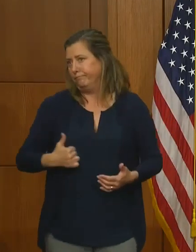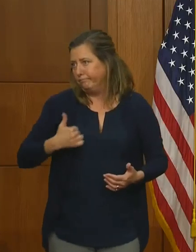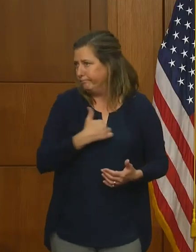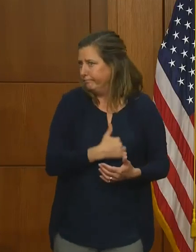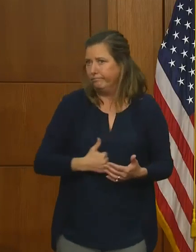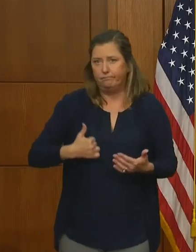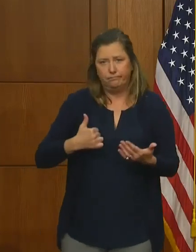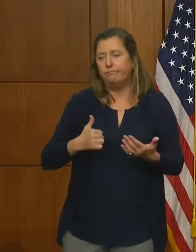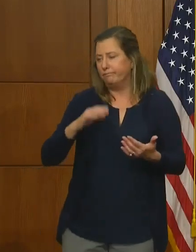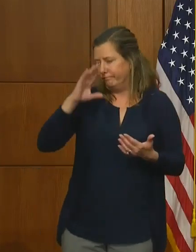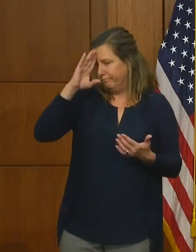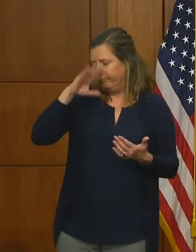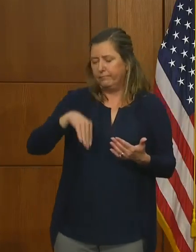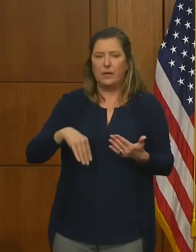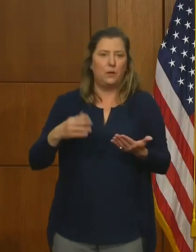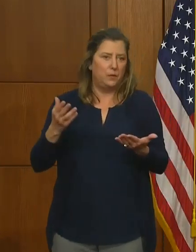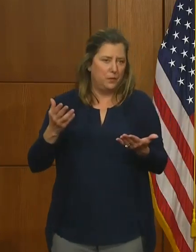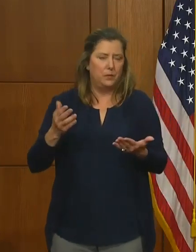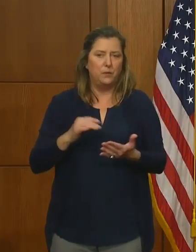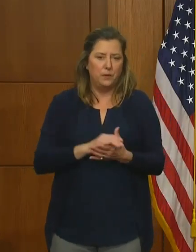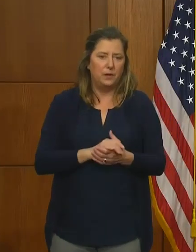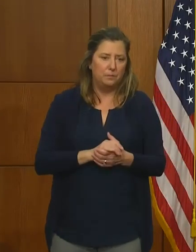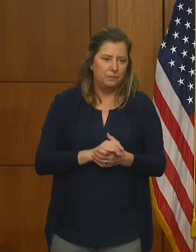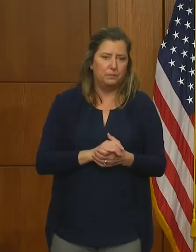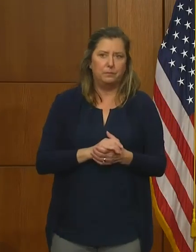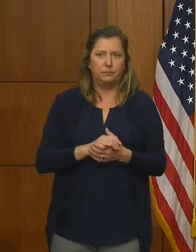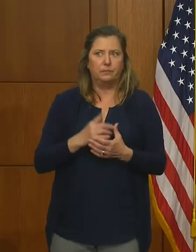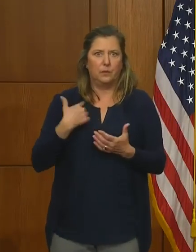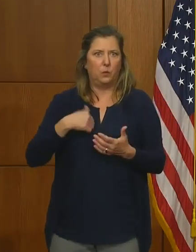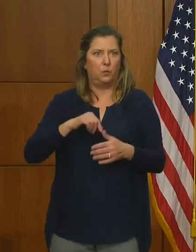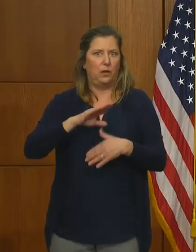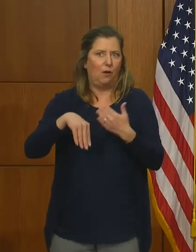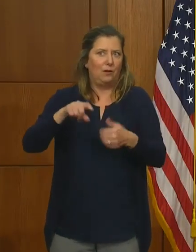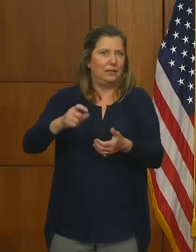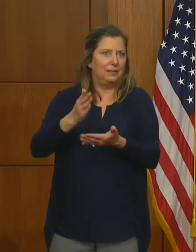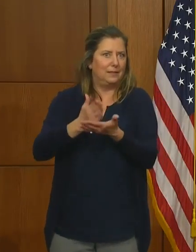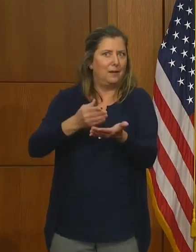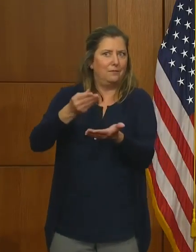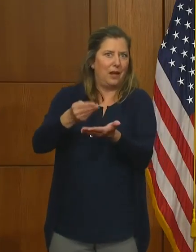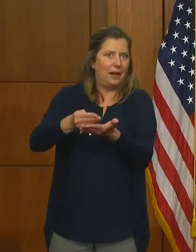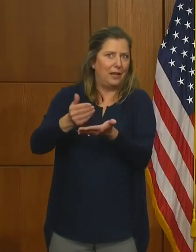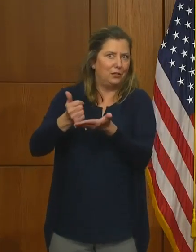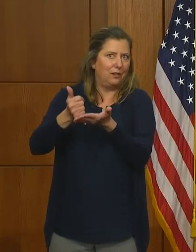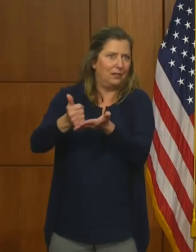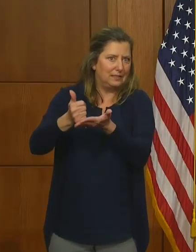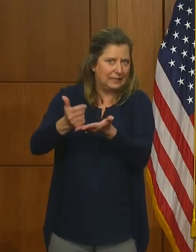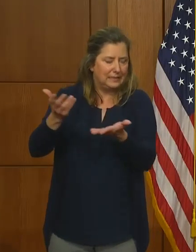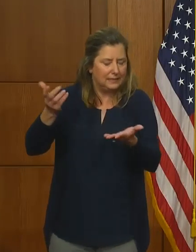THAT ARE ARE STILL WAITING AND I REGRET THAT BECAUSE EVERYBODY